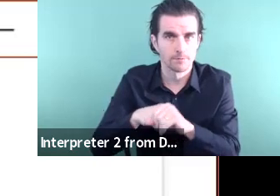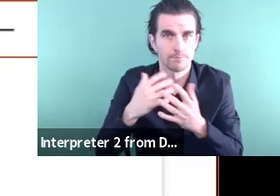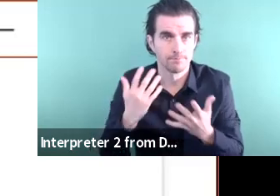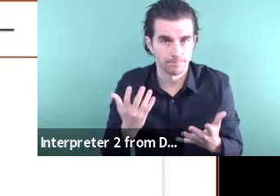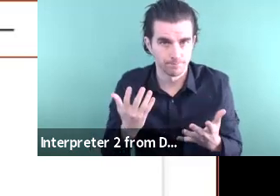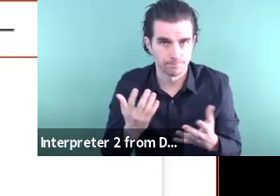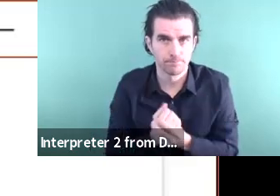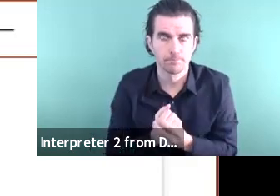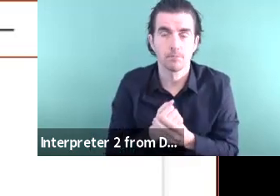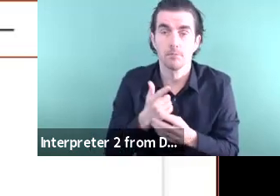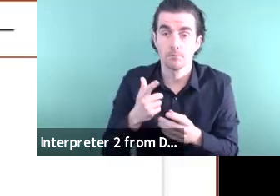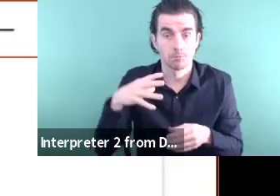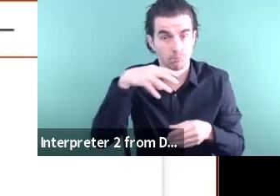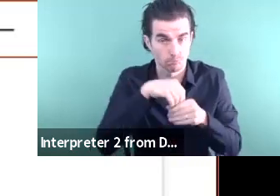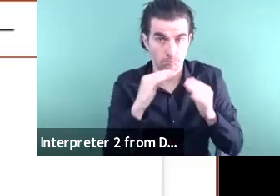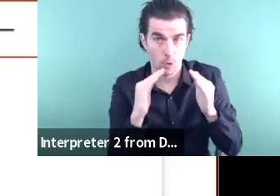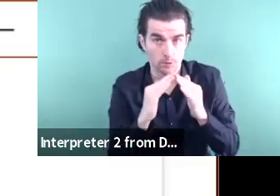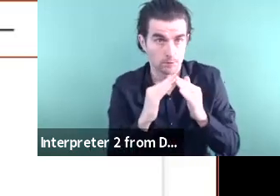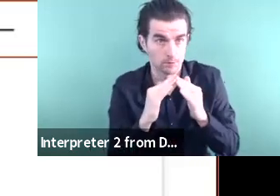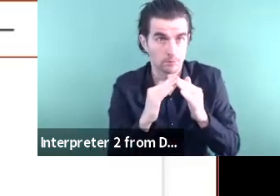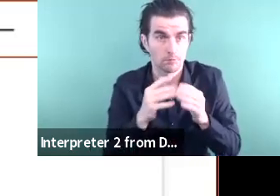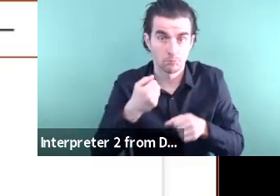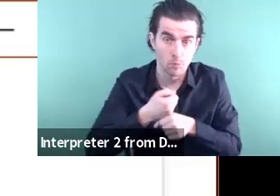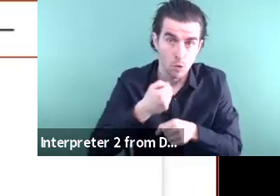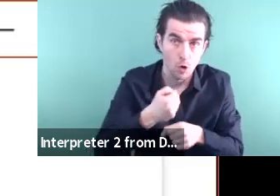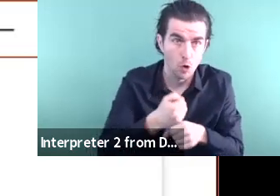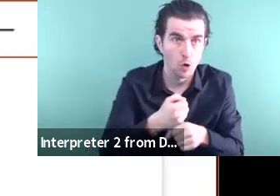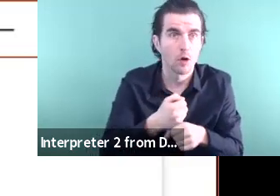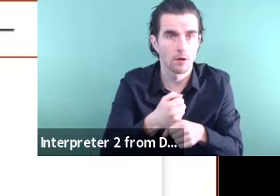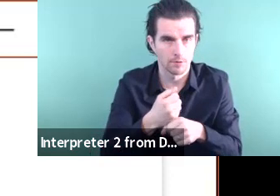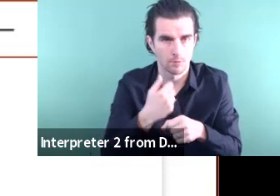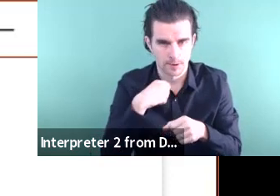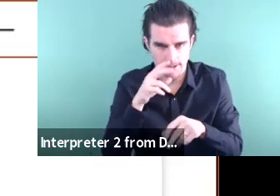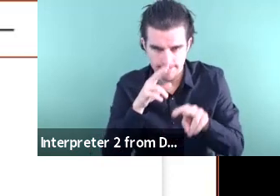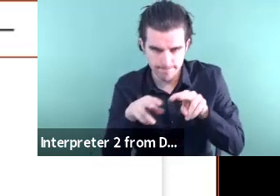disability support is incapacity to work and it put people with disabilities in an all or nothing